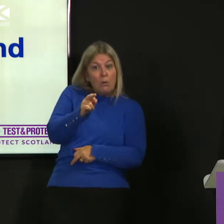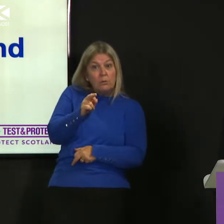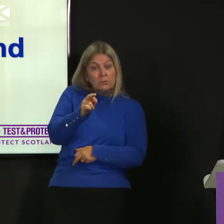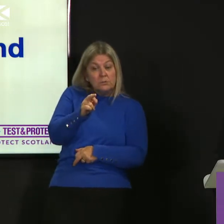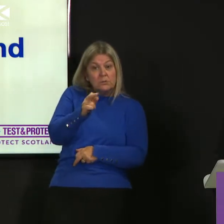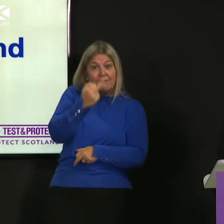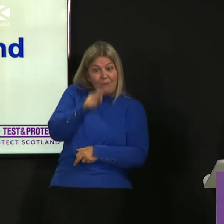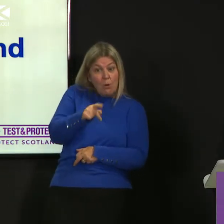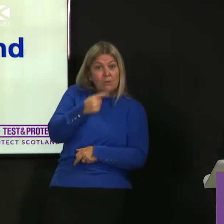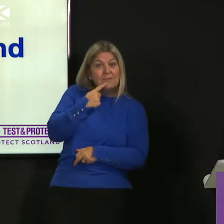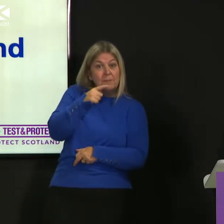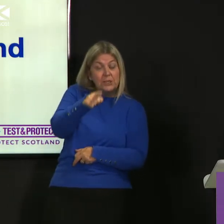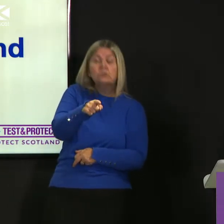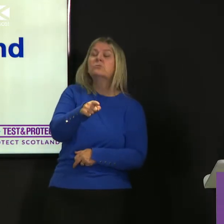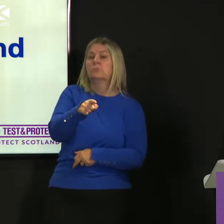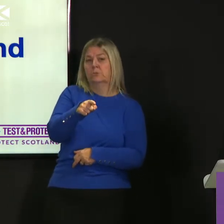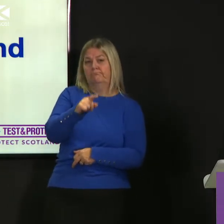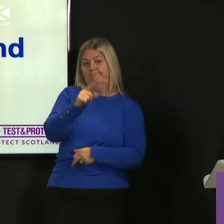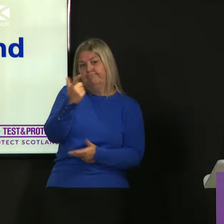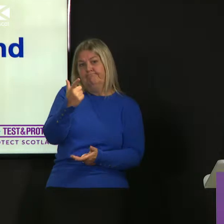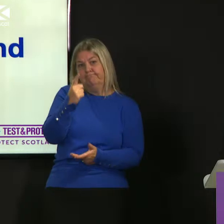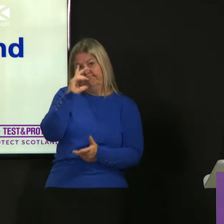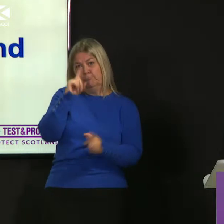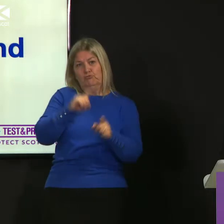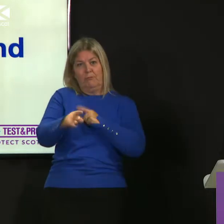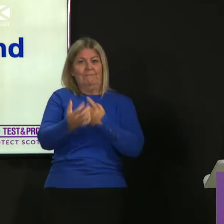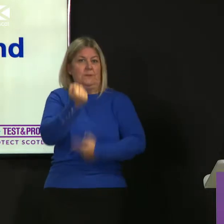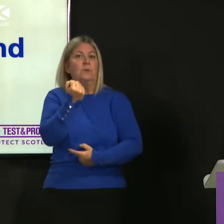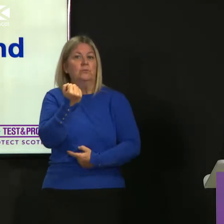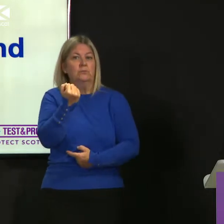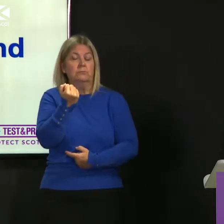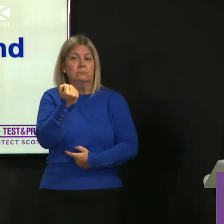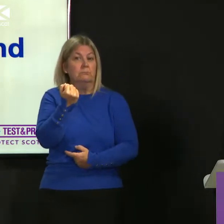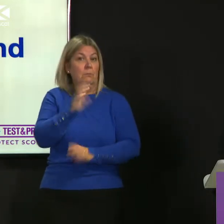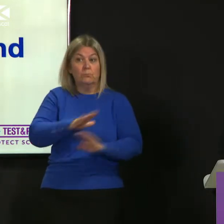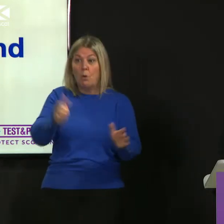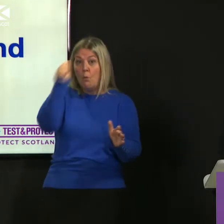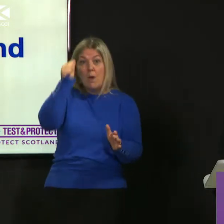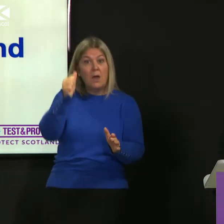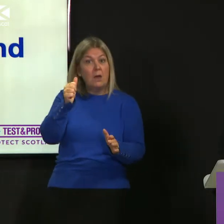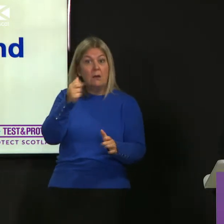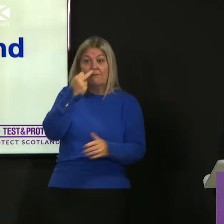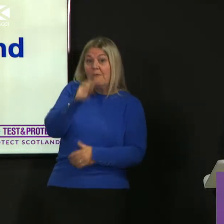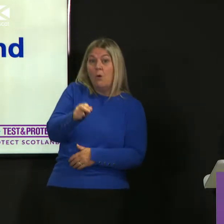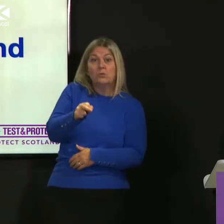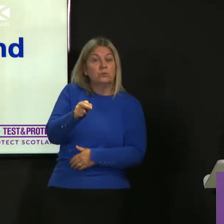I am not aware of any significant number of false alerts at all. Out Test and Protect system is